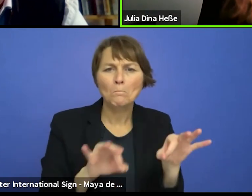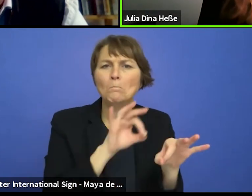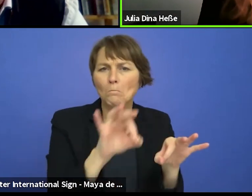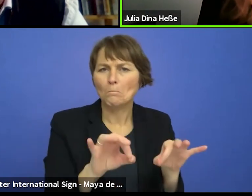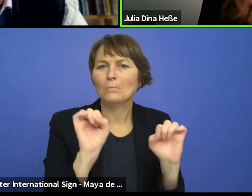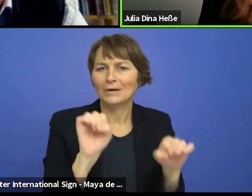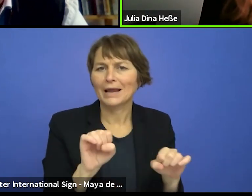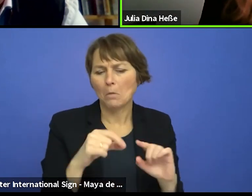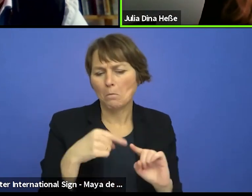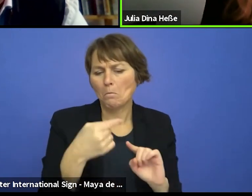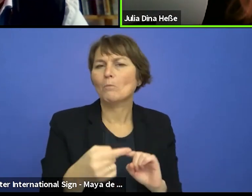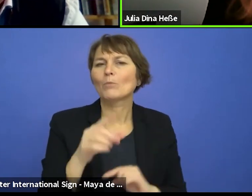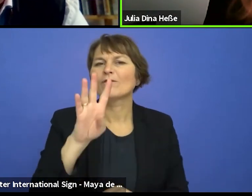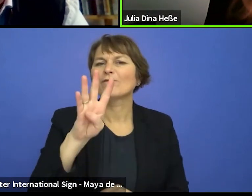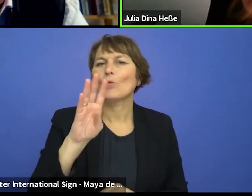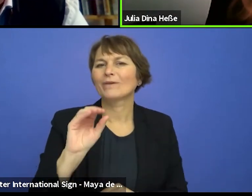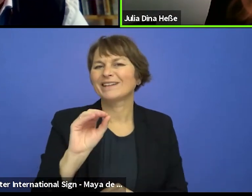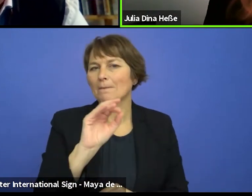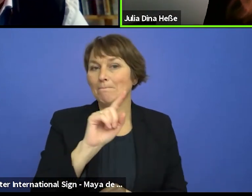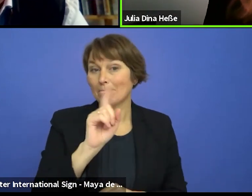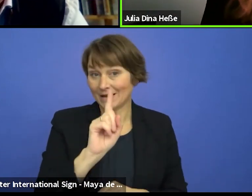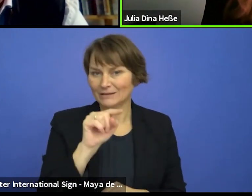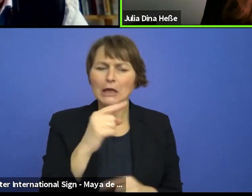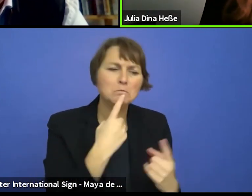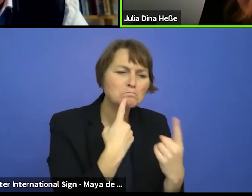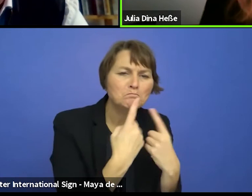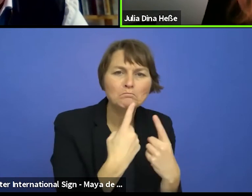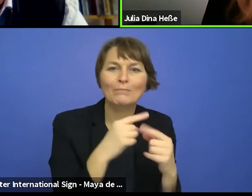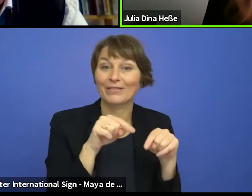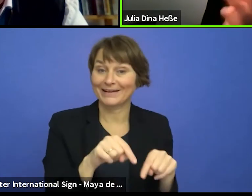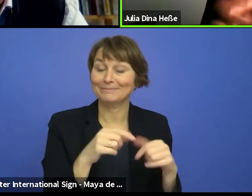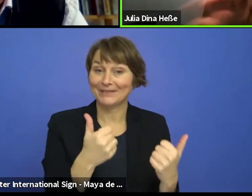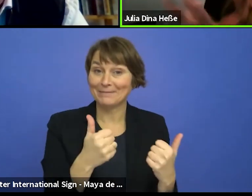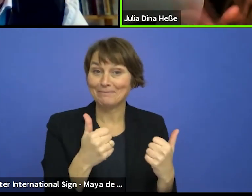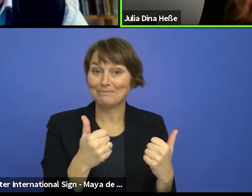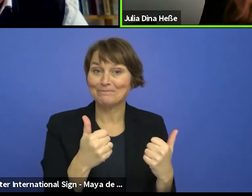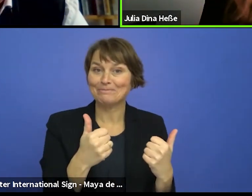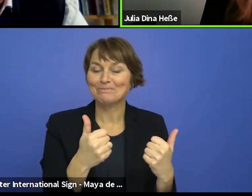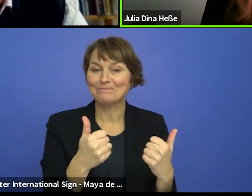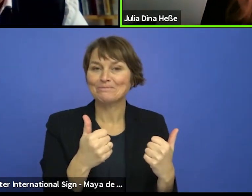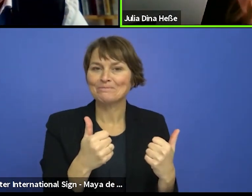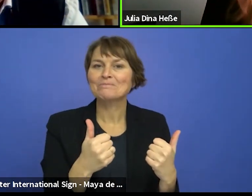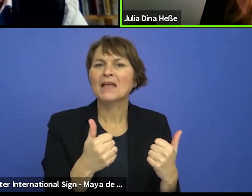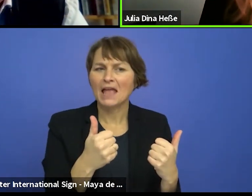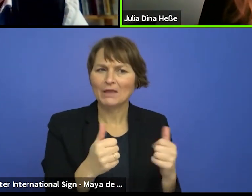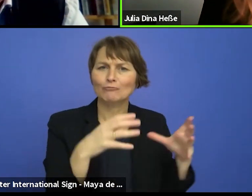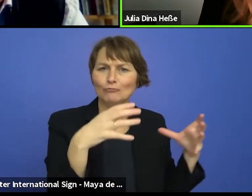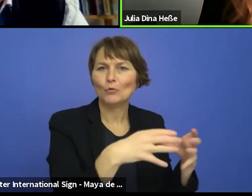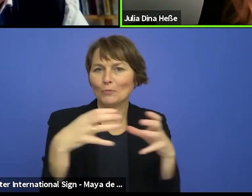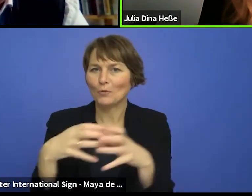40 minutes and then we can see what we want to discuss in each individual group. Are we leaving?